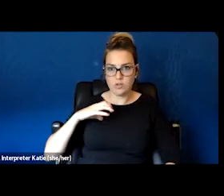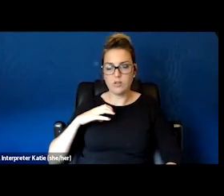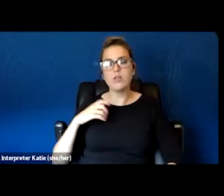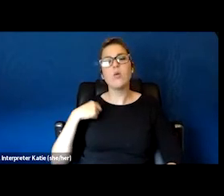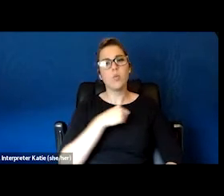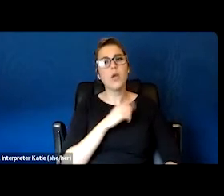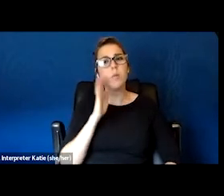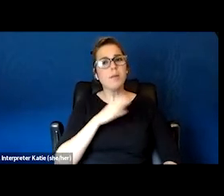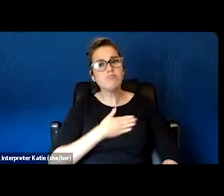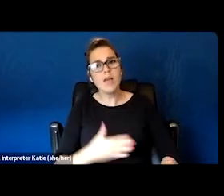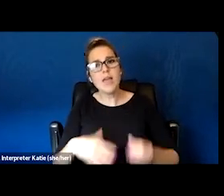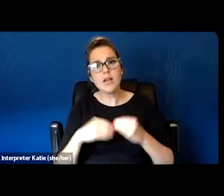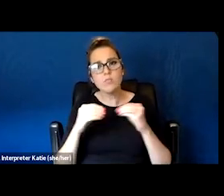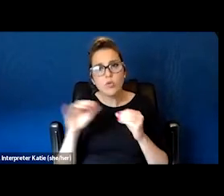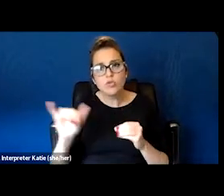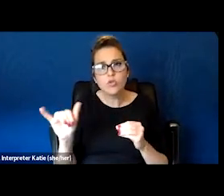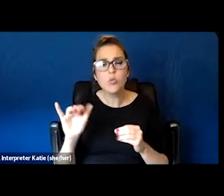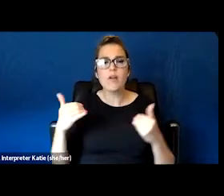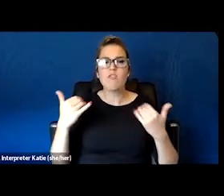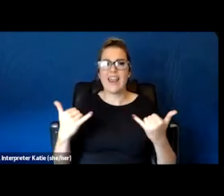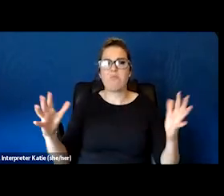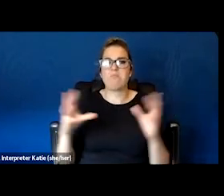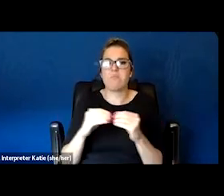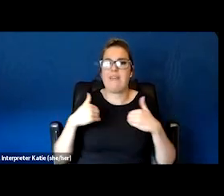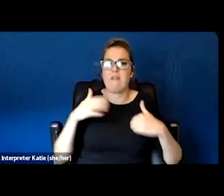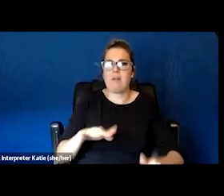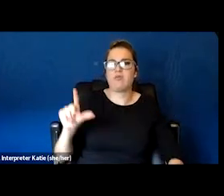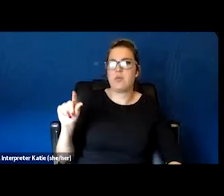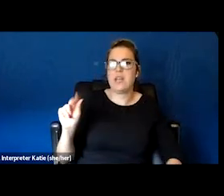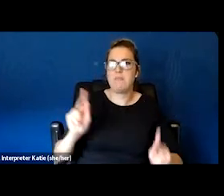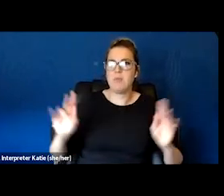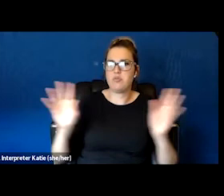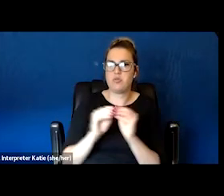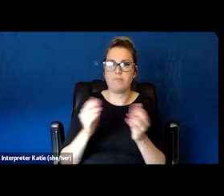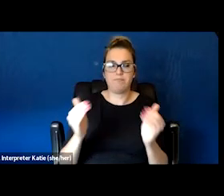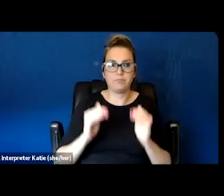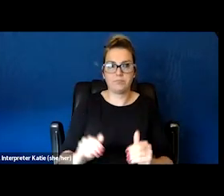We also have a county run, what we call Youth Advisory Council or our YAC.